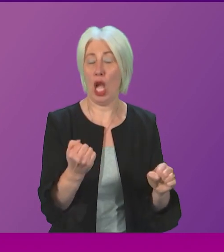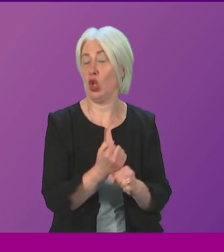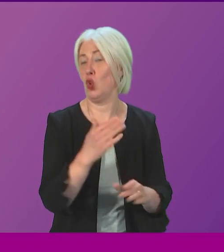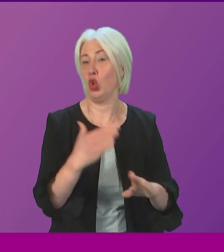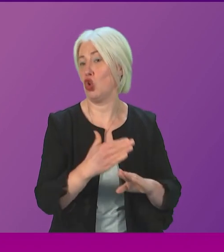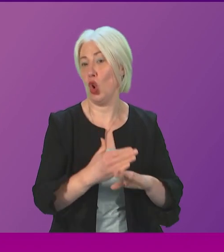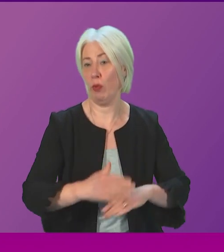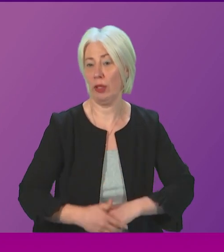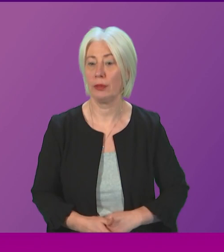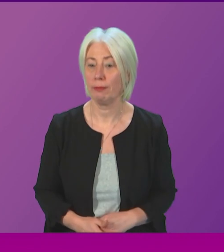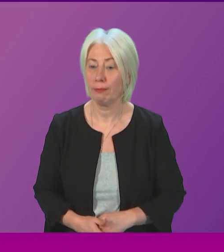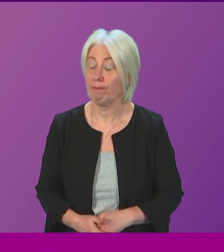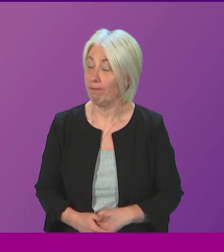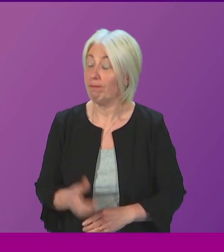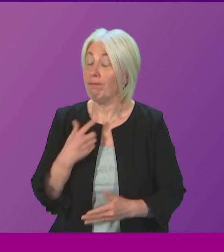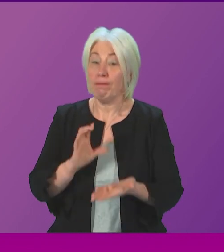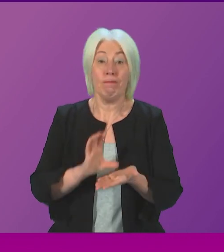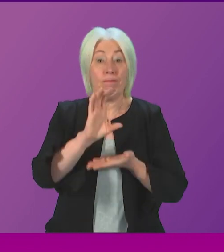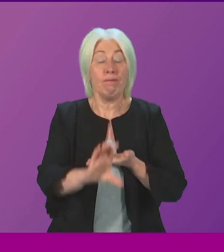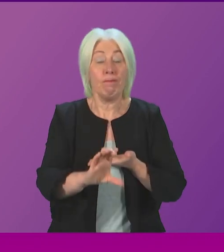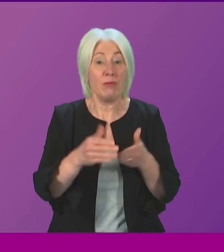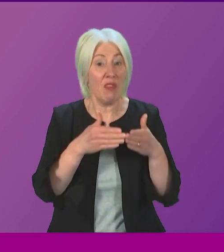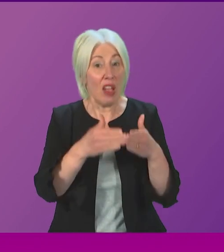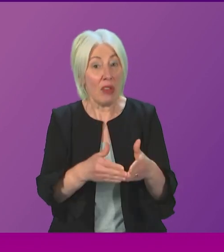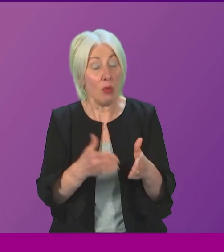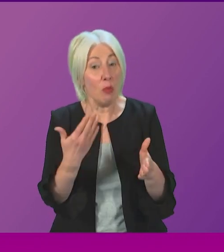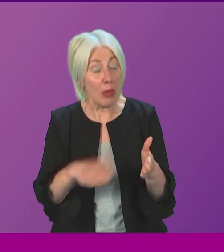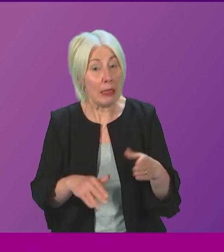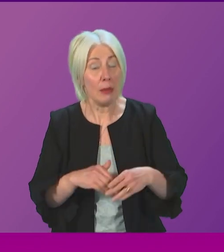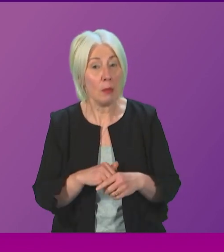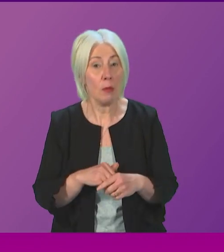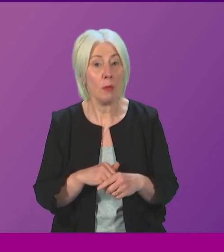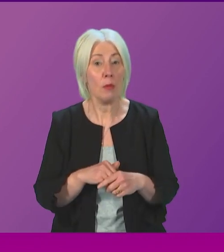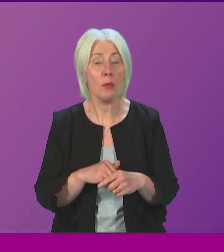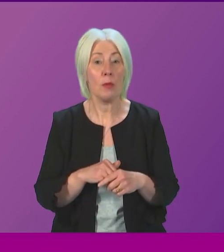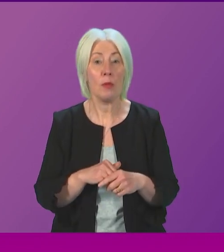We have invested in our ferry service and our ferry fleet, and we continue to do so